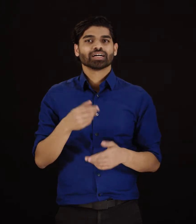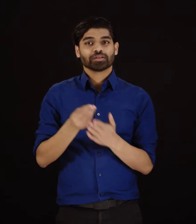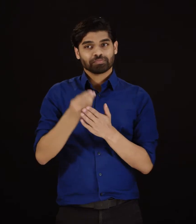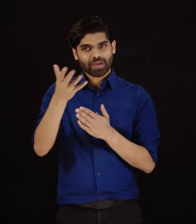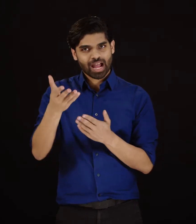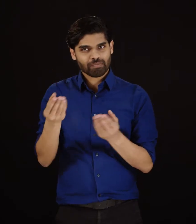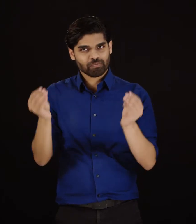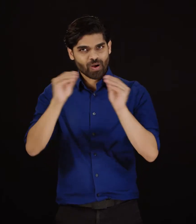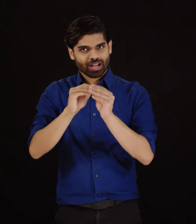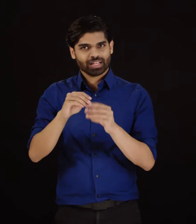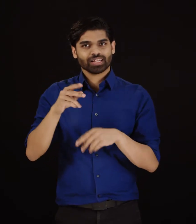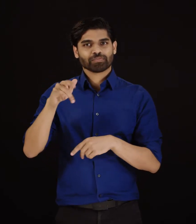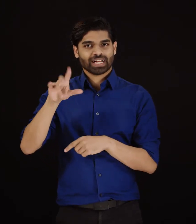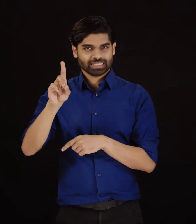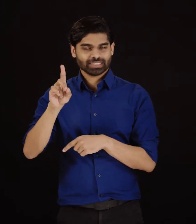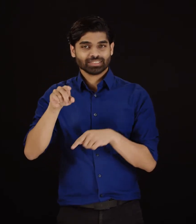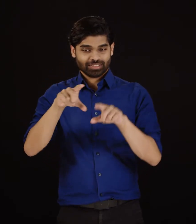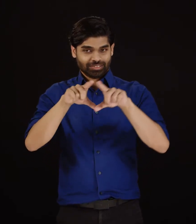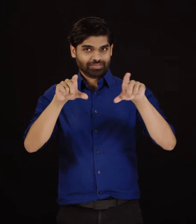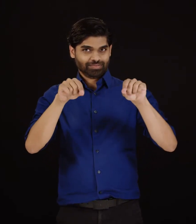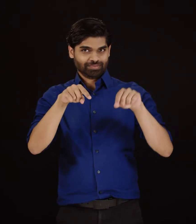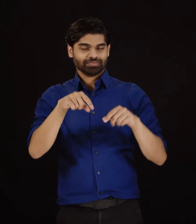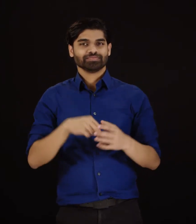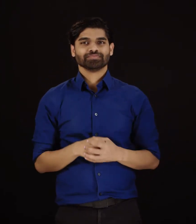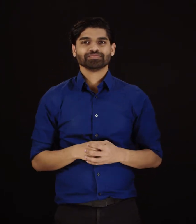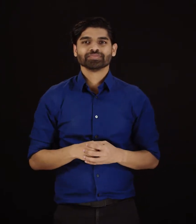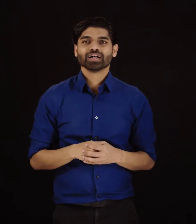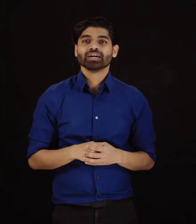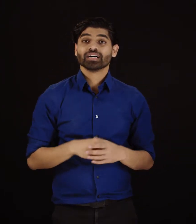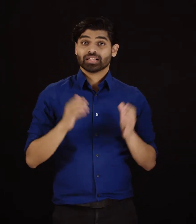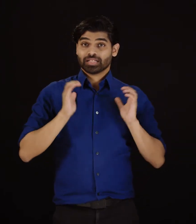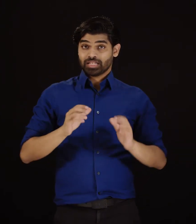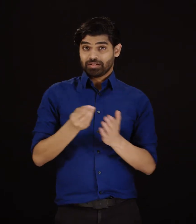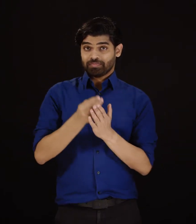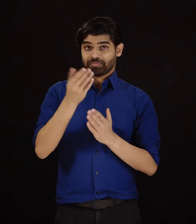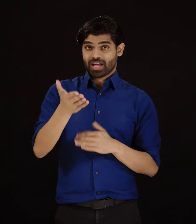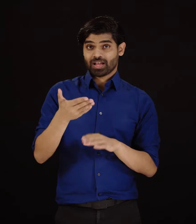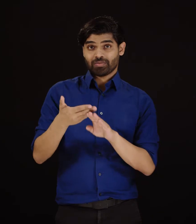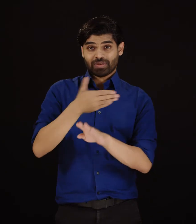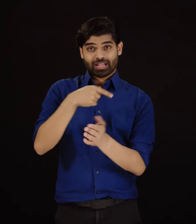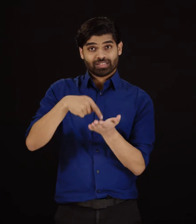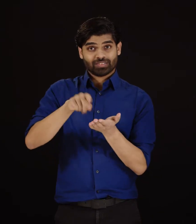at authorized stores and are provided a code they can enter online, in-store,